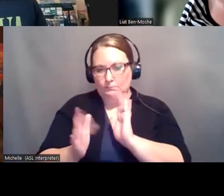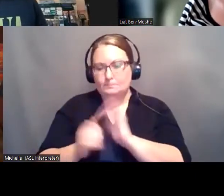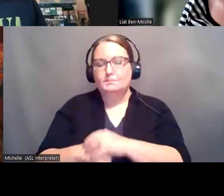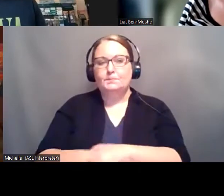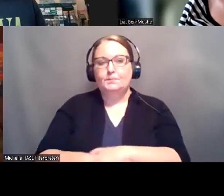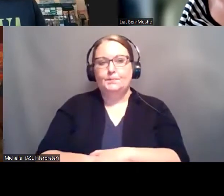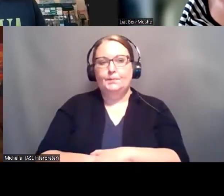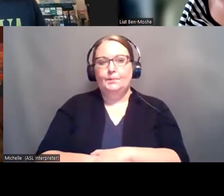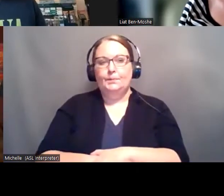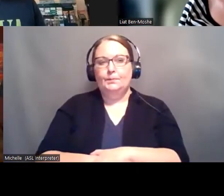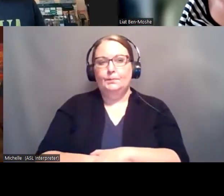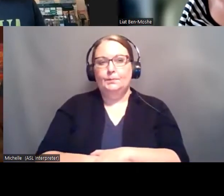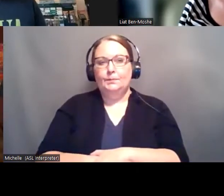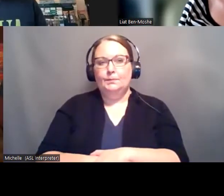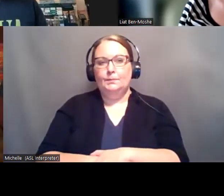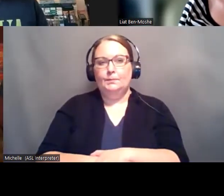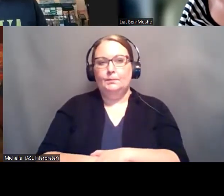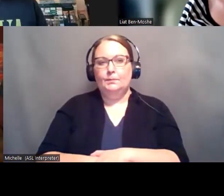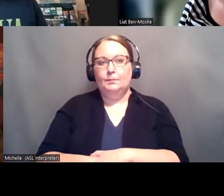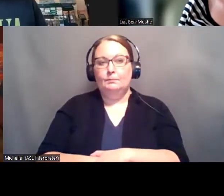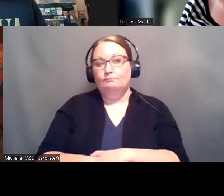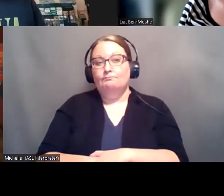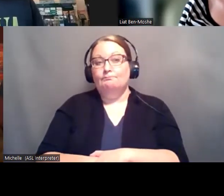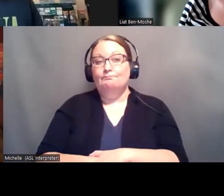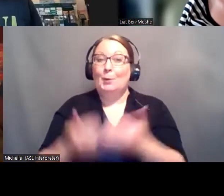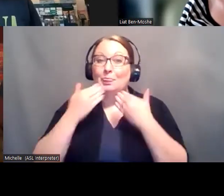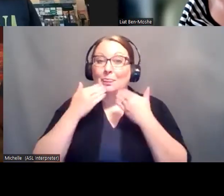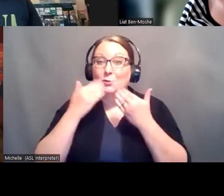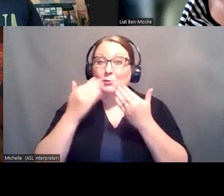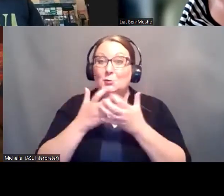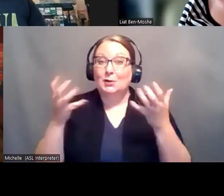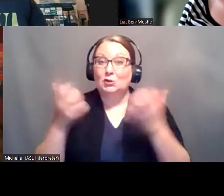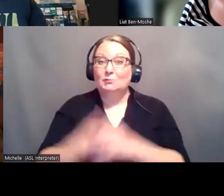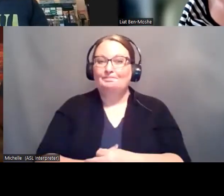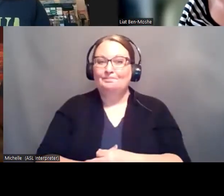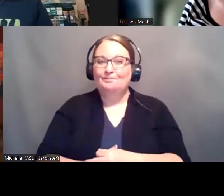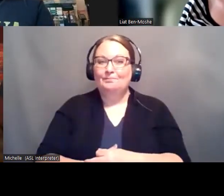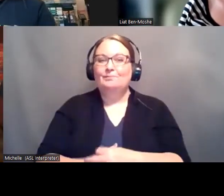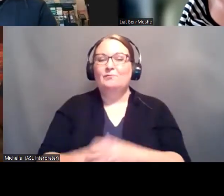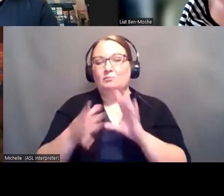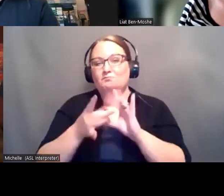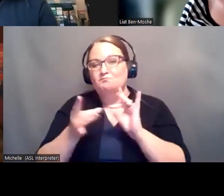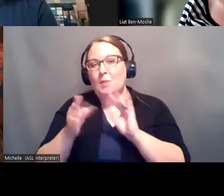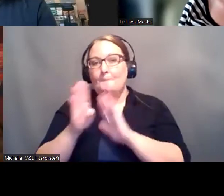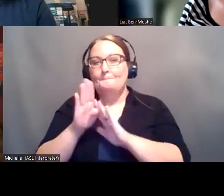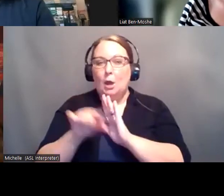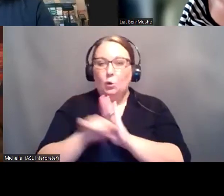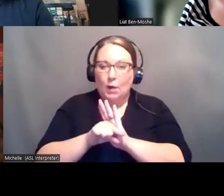And yeah, so thank you. Thank you so much for that background for some of that recent history